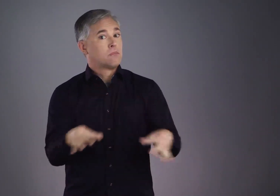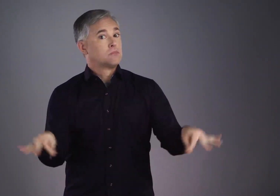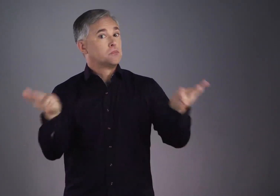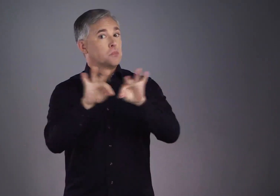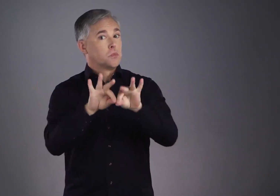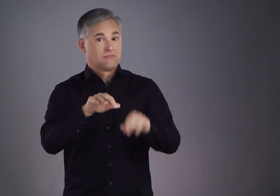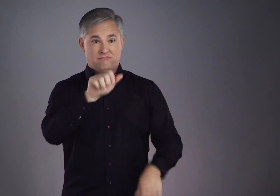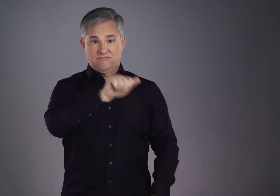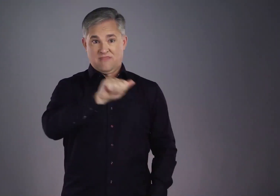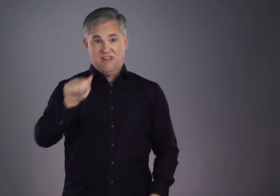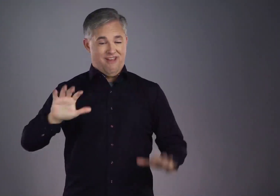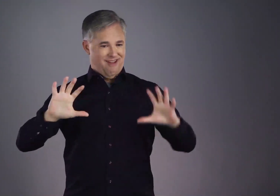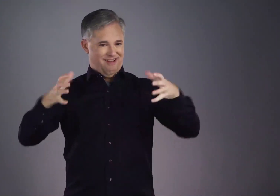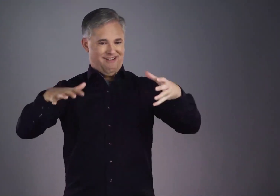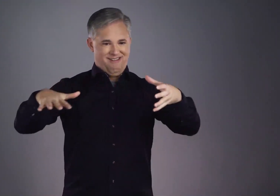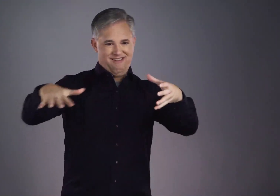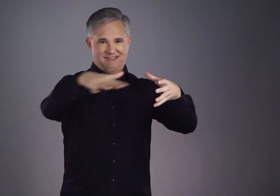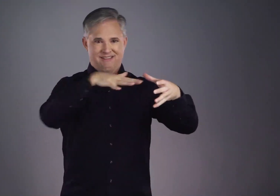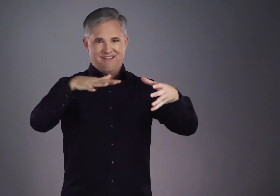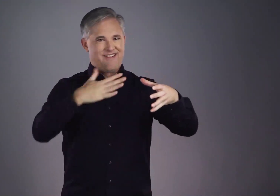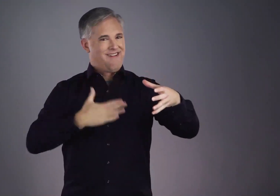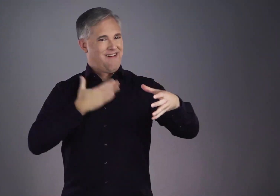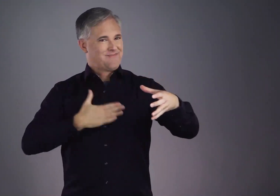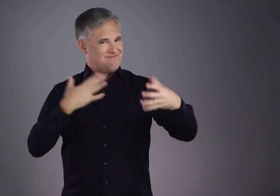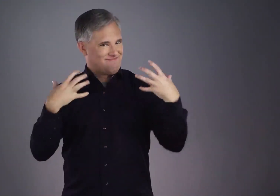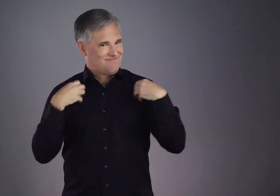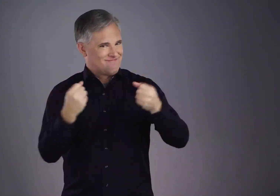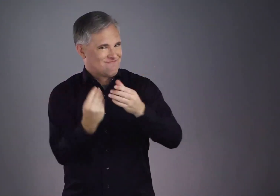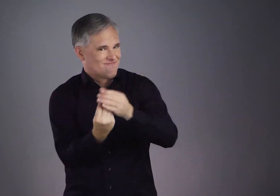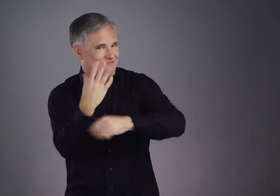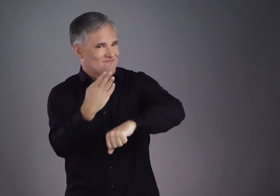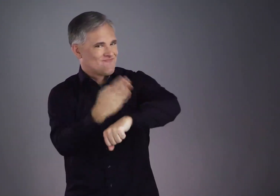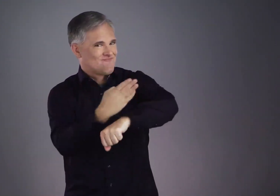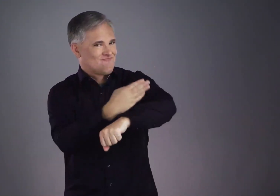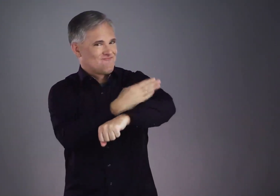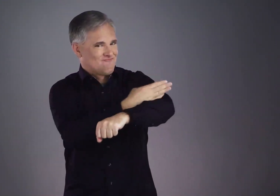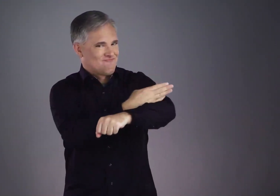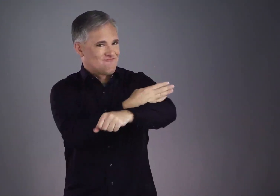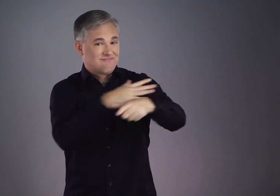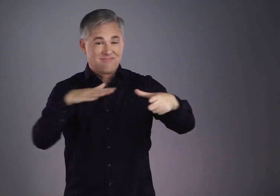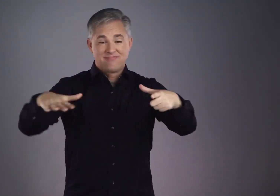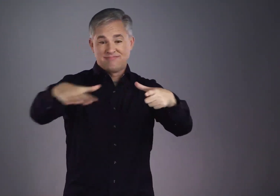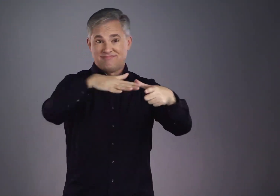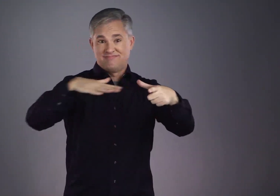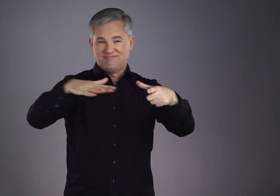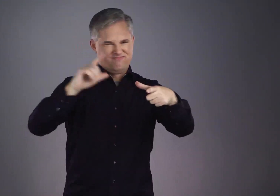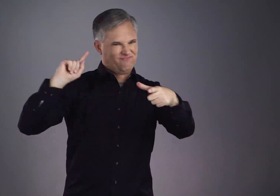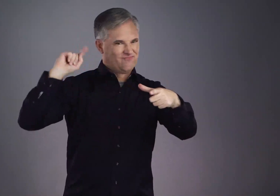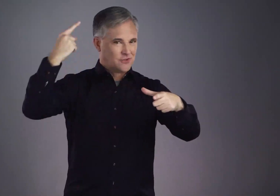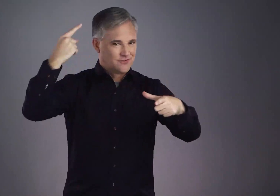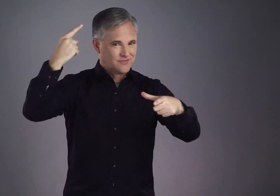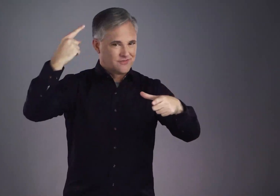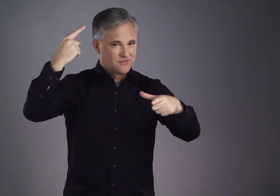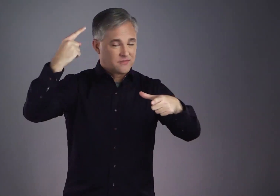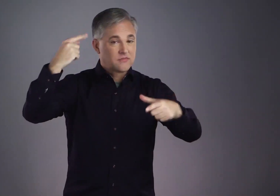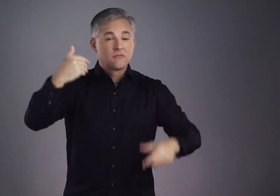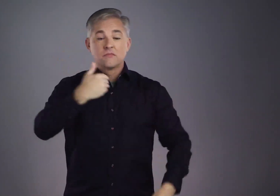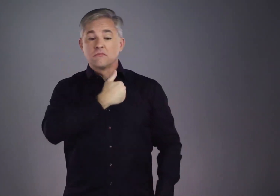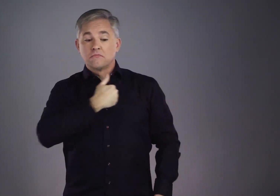A.A. must continue to live or most of us will surely die. Hence our common welfare comes first.